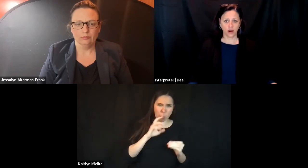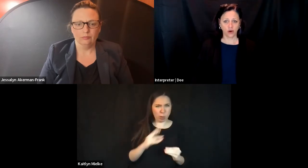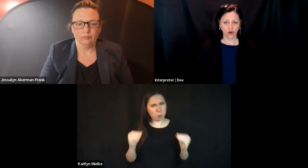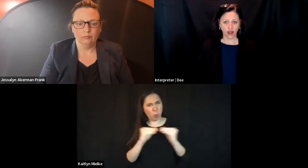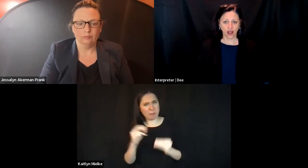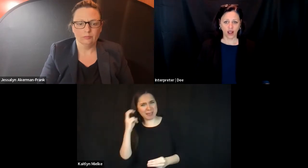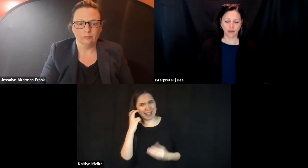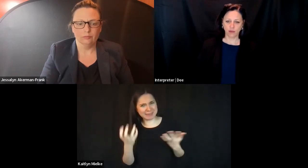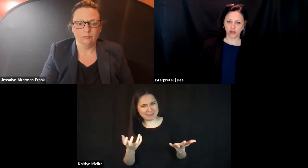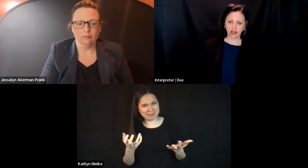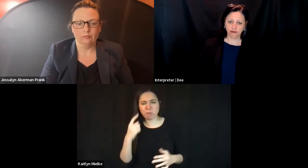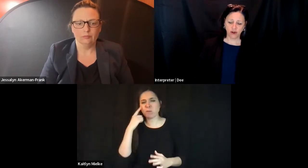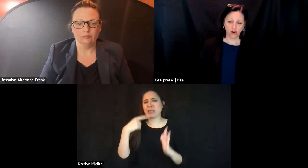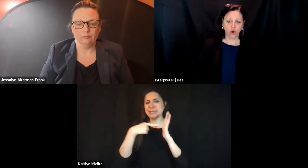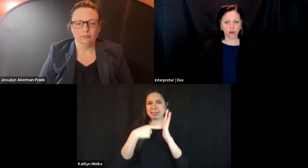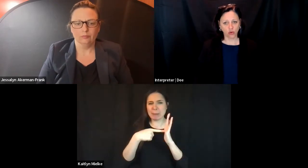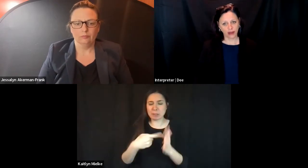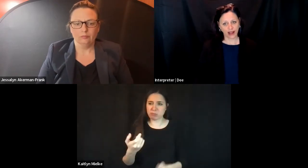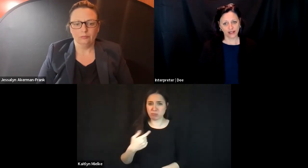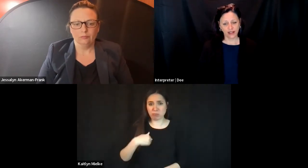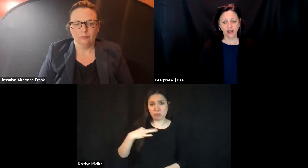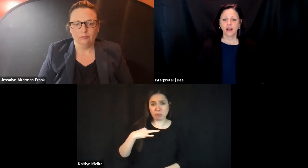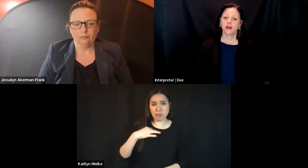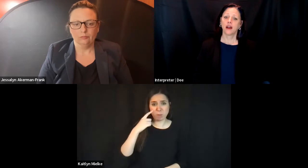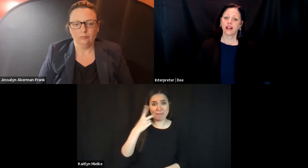a blind service area? Where do I go?